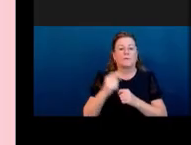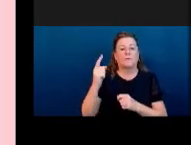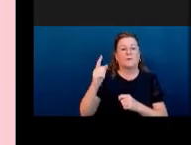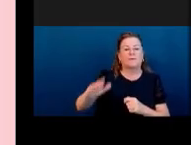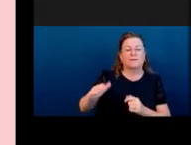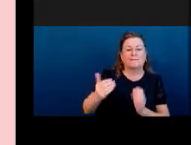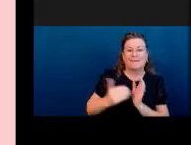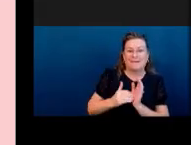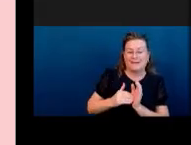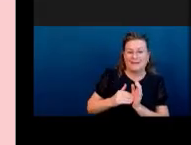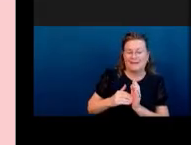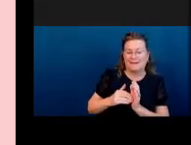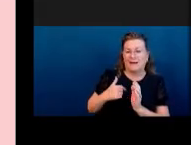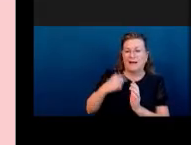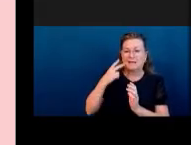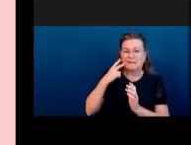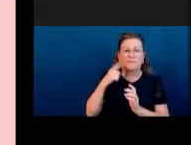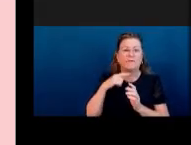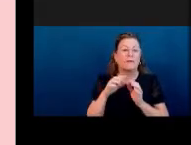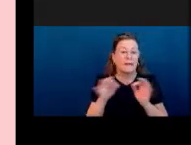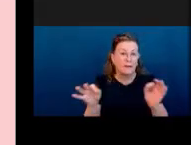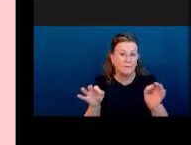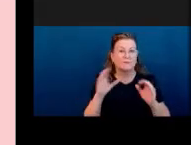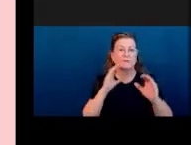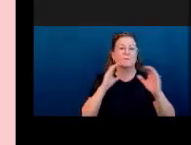started seeing him for language and communication for a while.